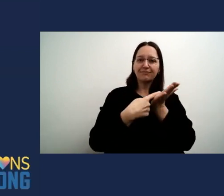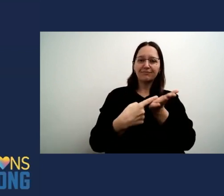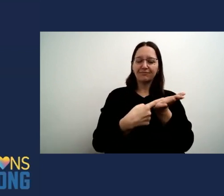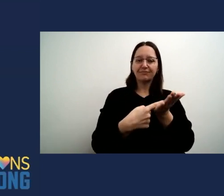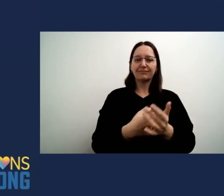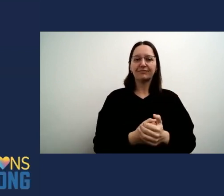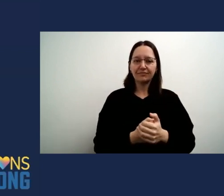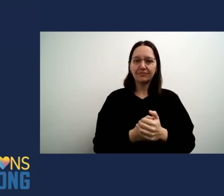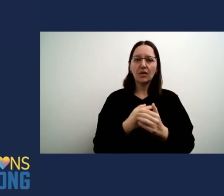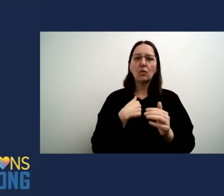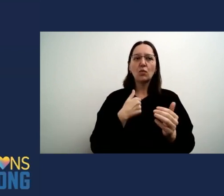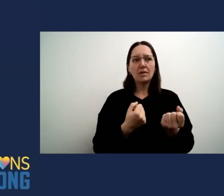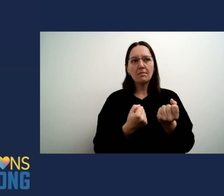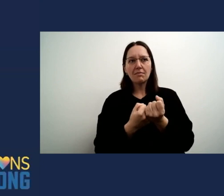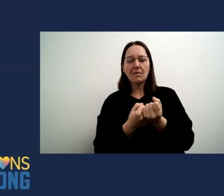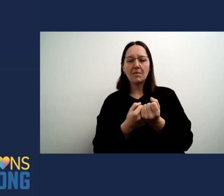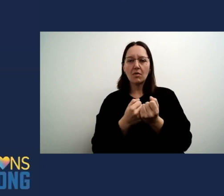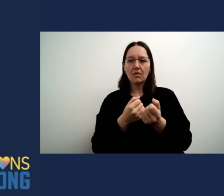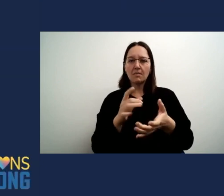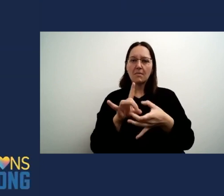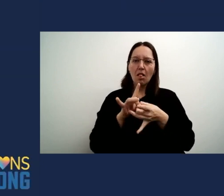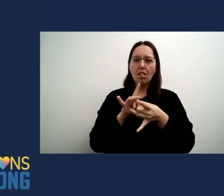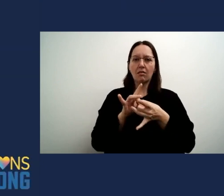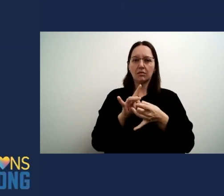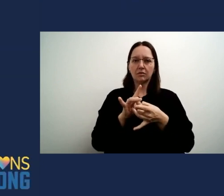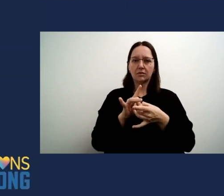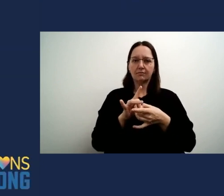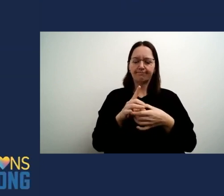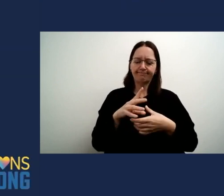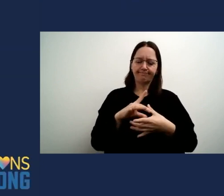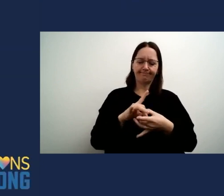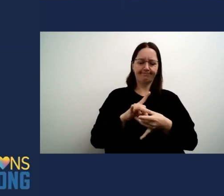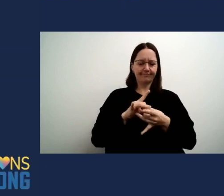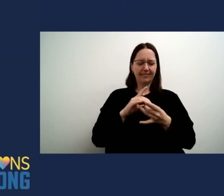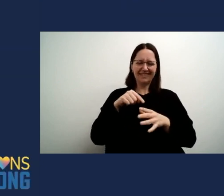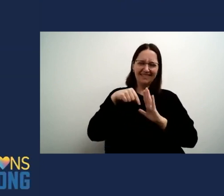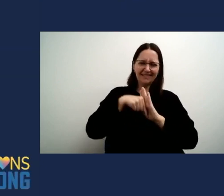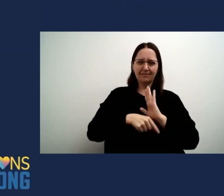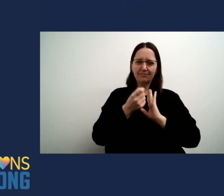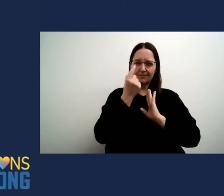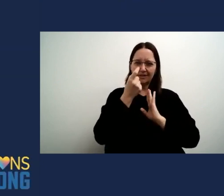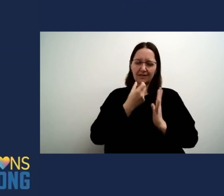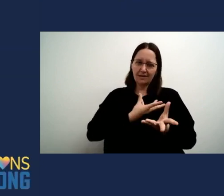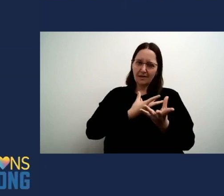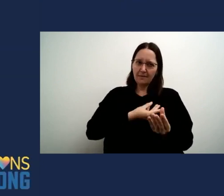societal changes. Welcome chancellor Khosla.